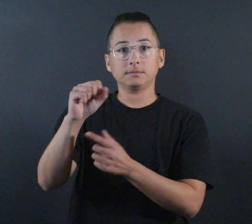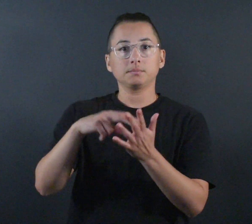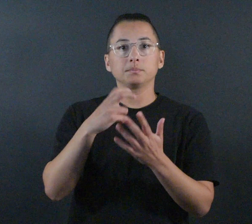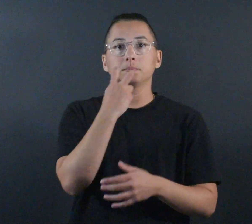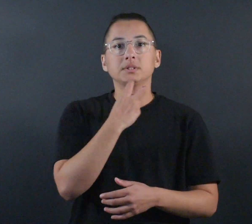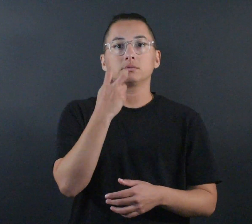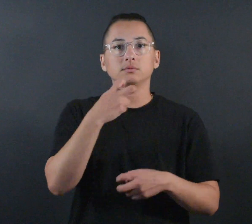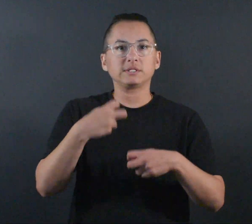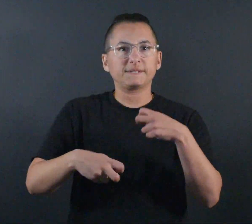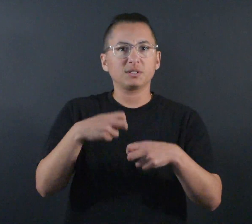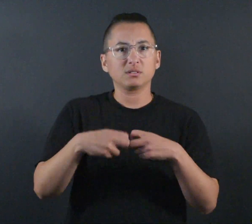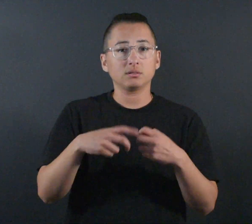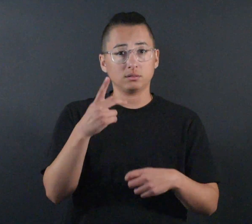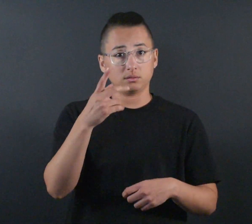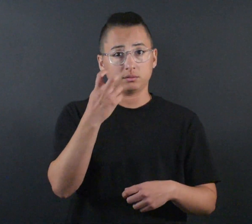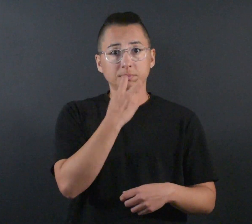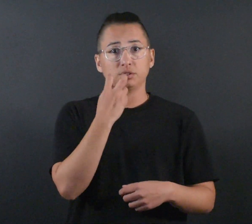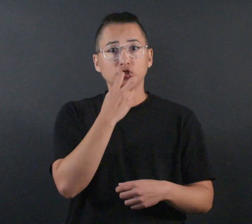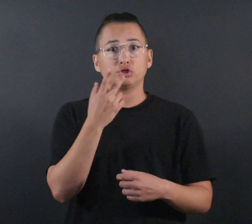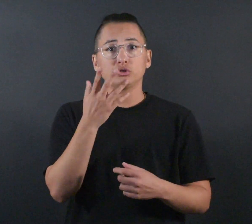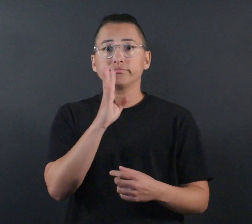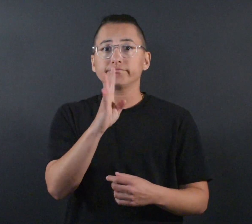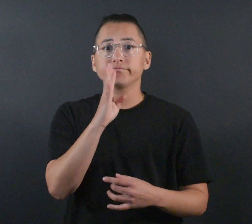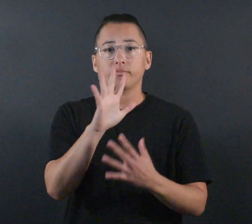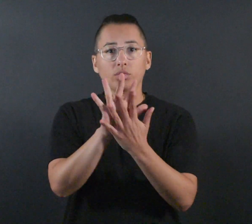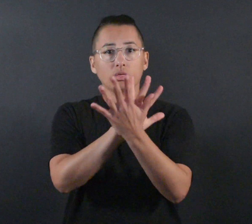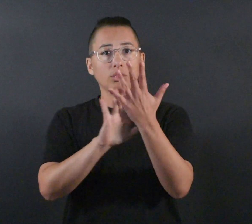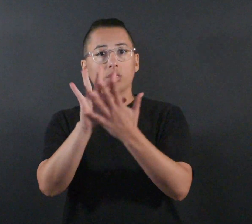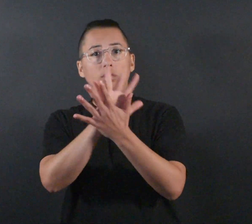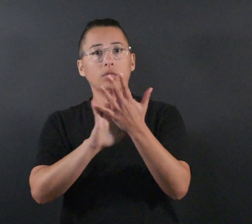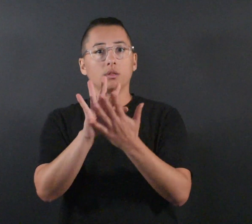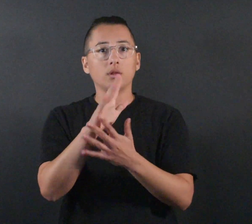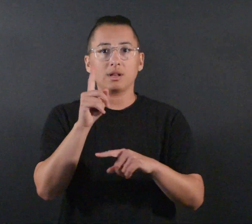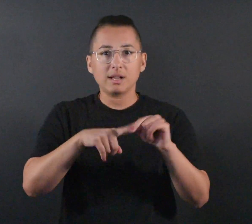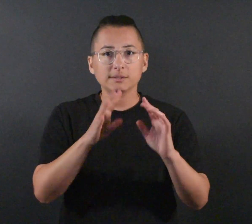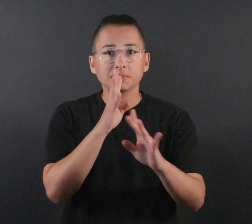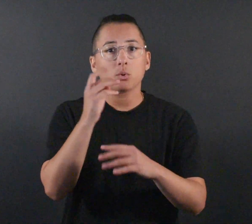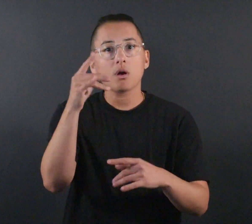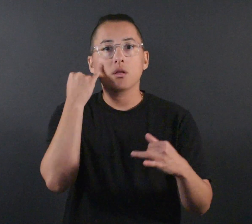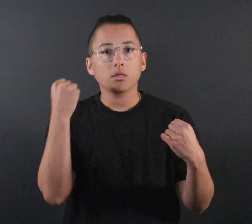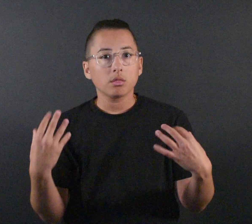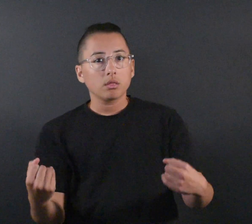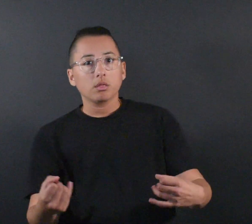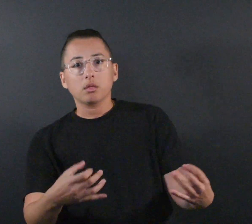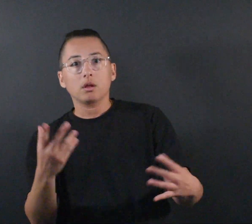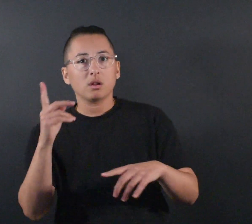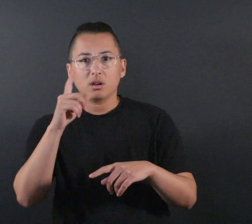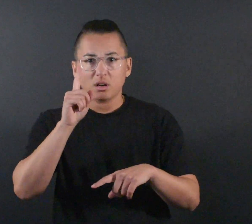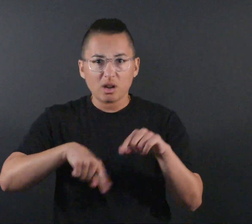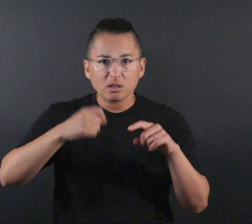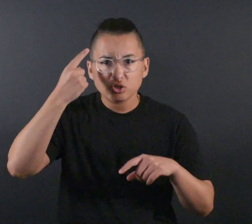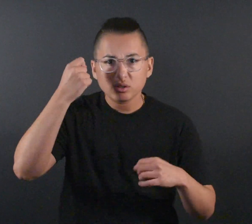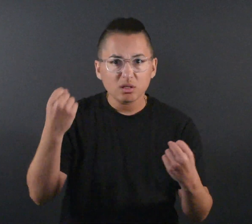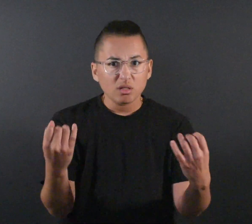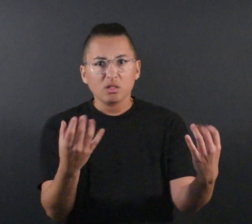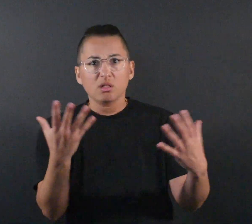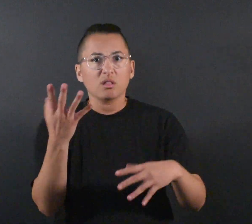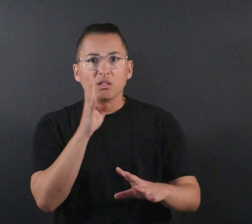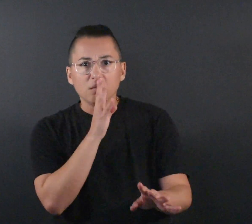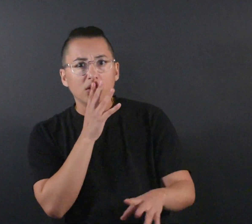S – Speech difficulty. Is speech slurred, are they unable to speak,